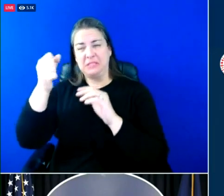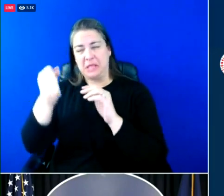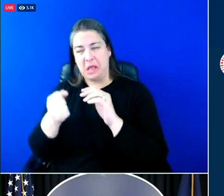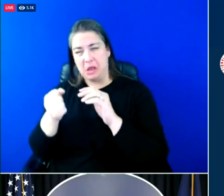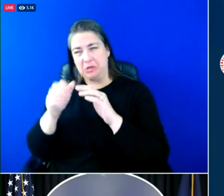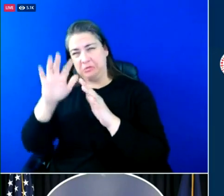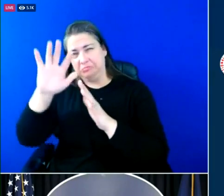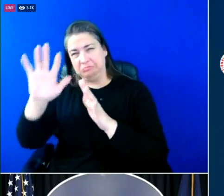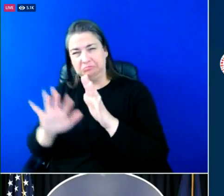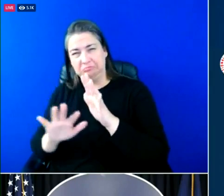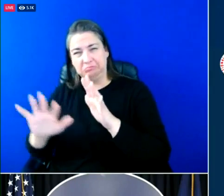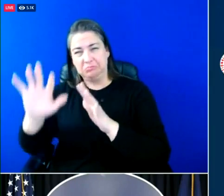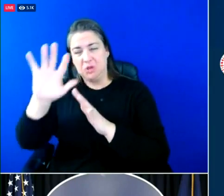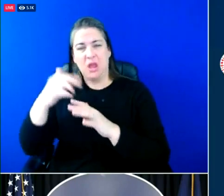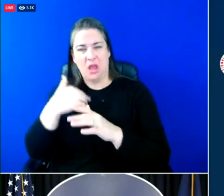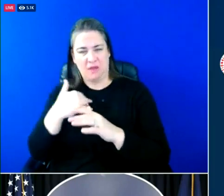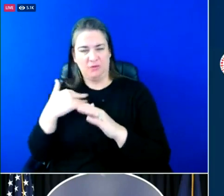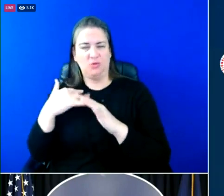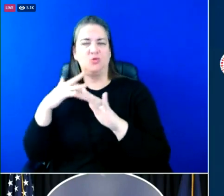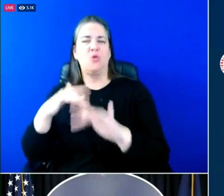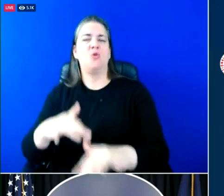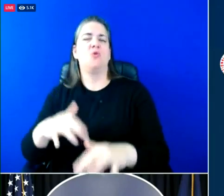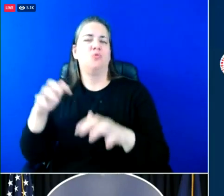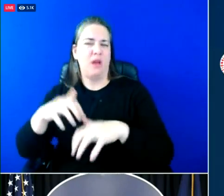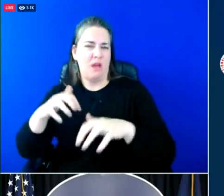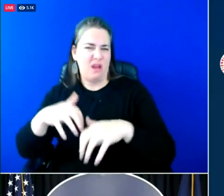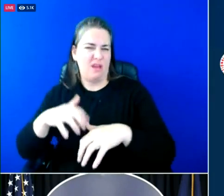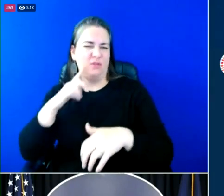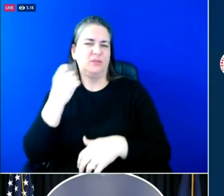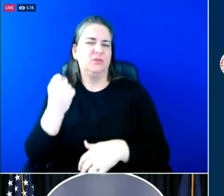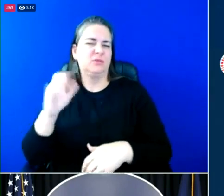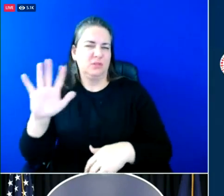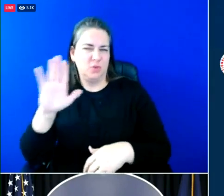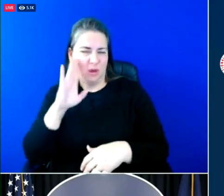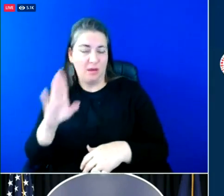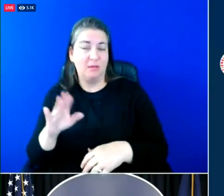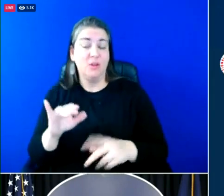Saturday and Sunday and then, as John indicated earlier in a briefing. We're